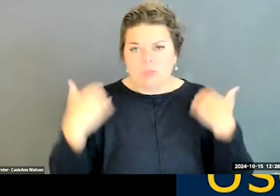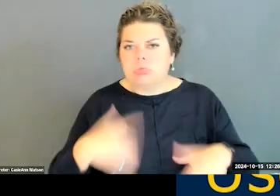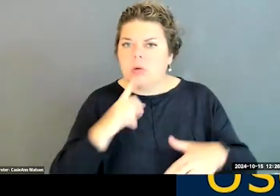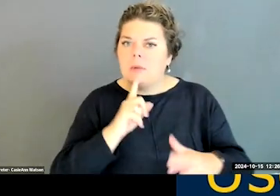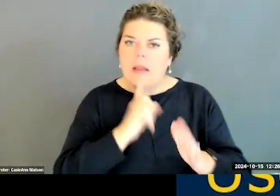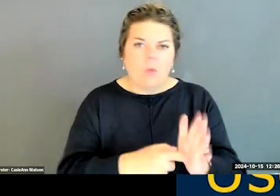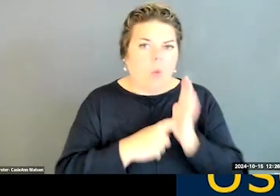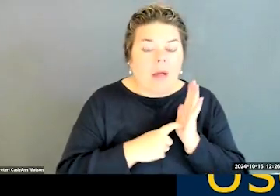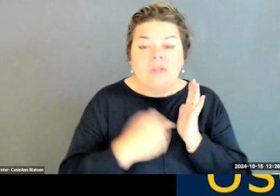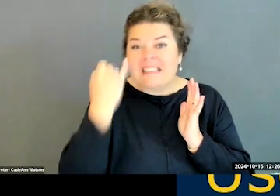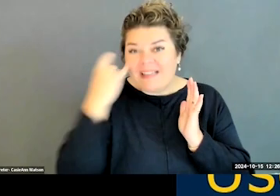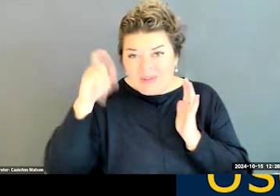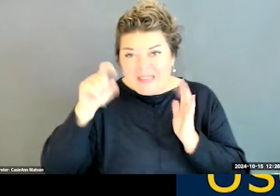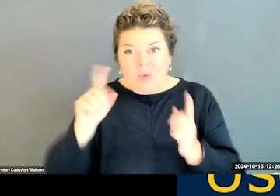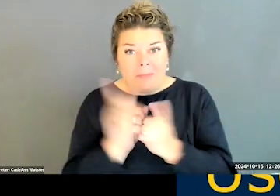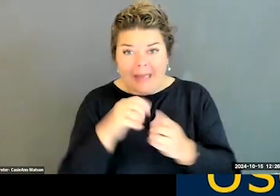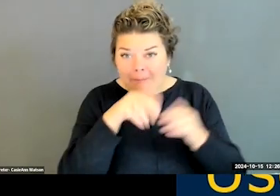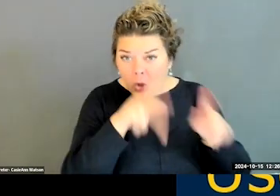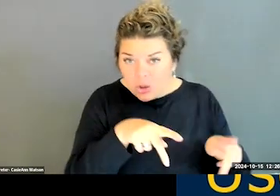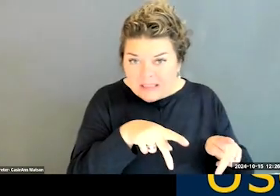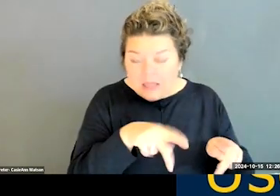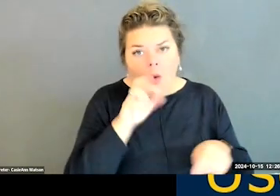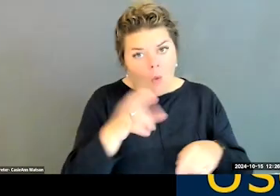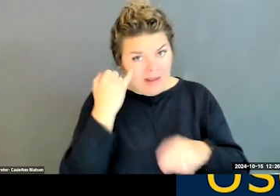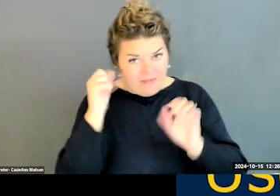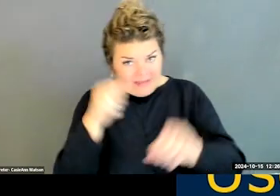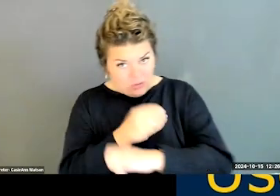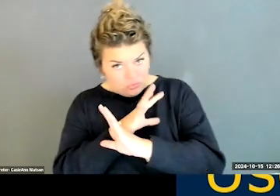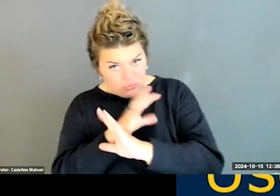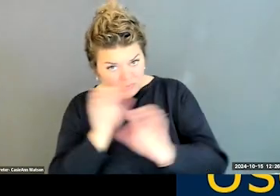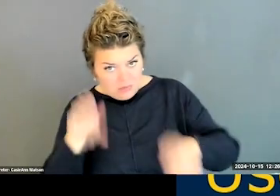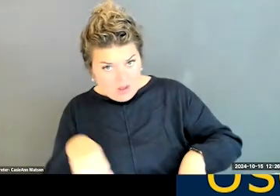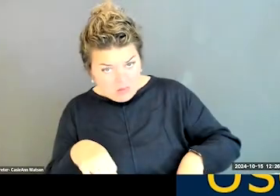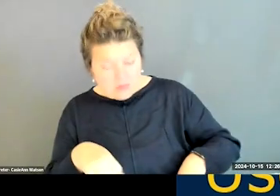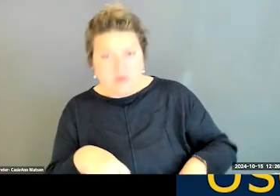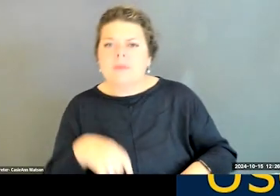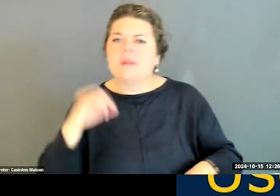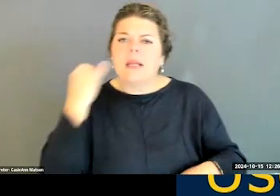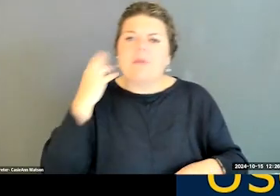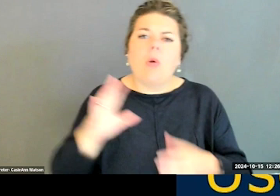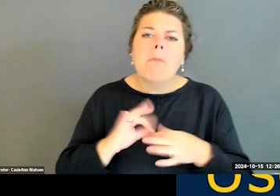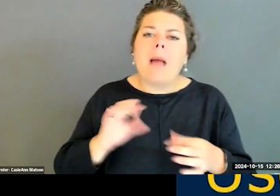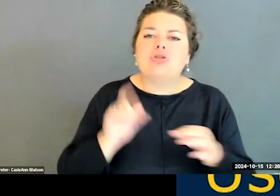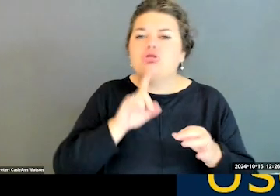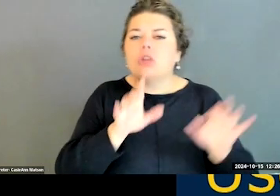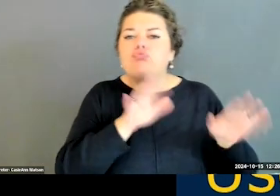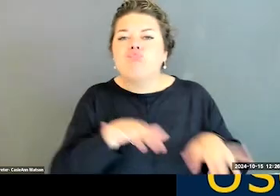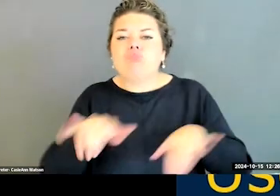whether you need to meet in person or if you can meet over Zoom instead. Is your message casual enough to use Gchat